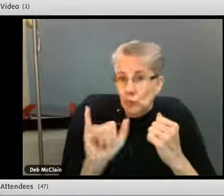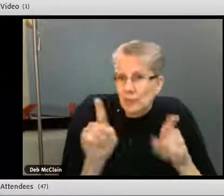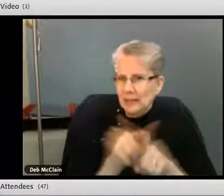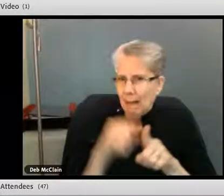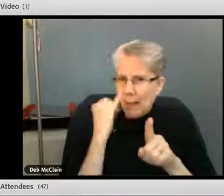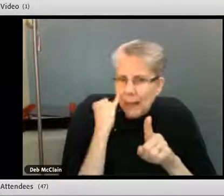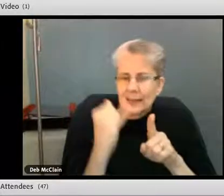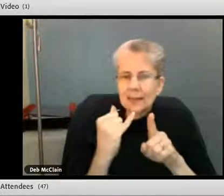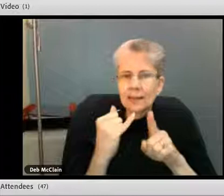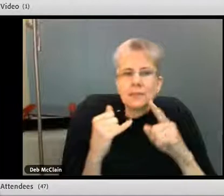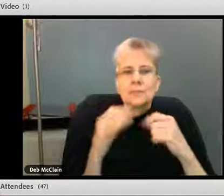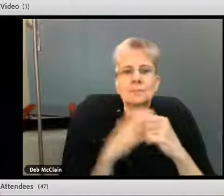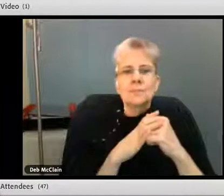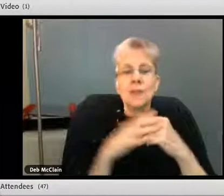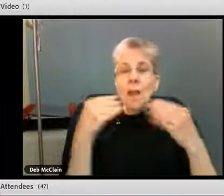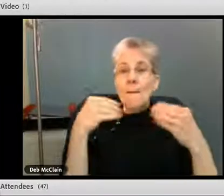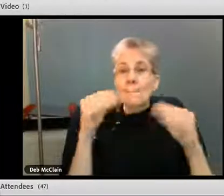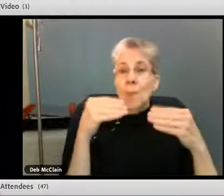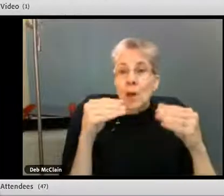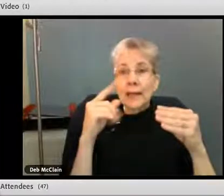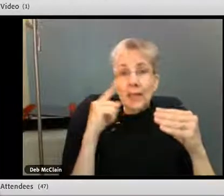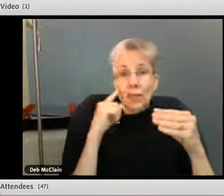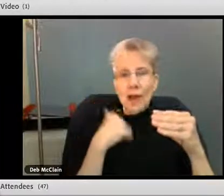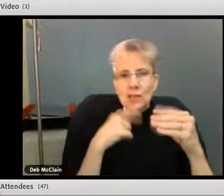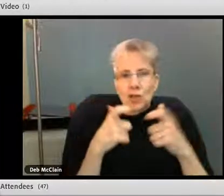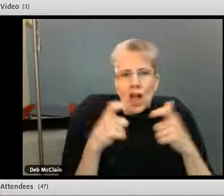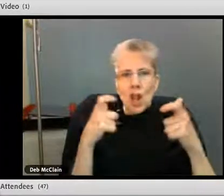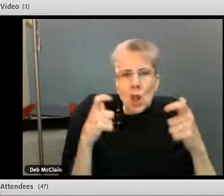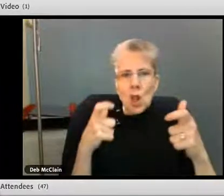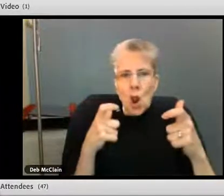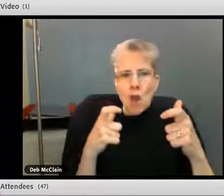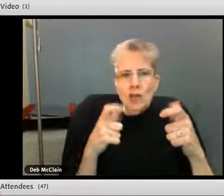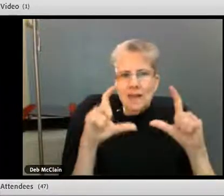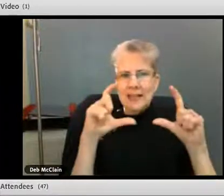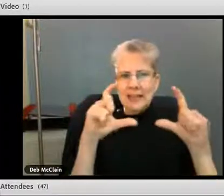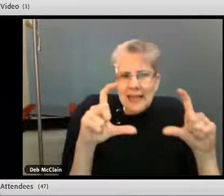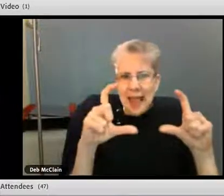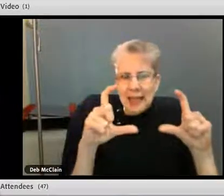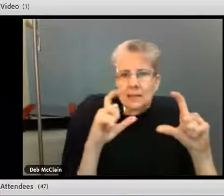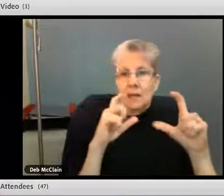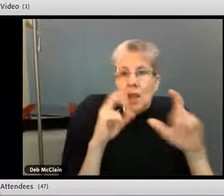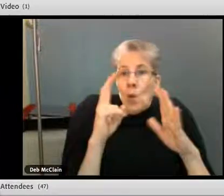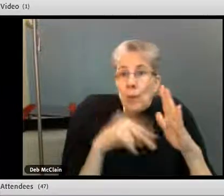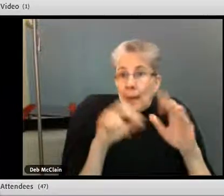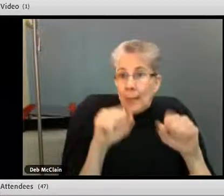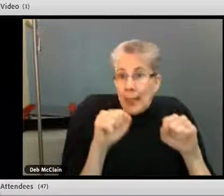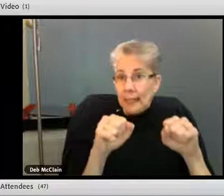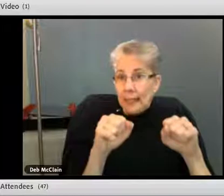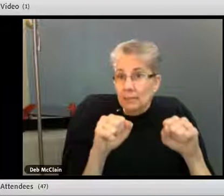large bodies of texts need serifs for readability." And Margaret, that is -- it's true,